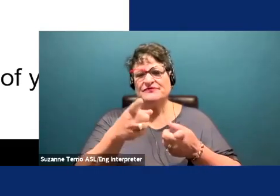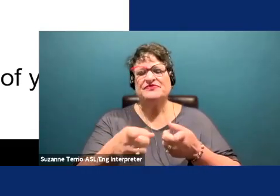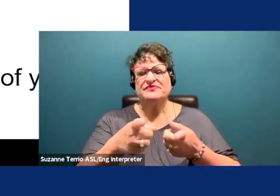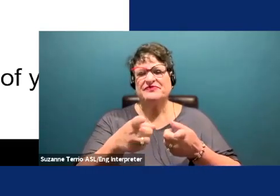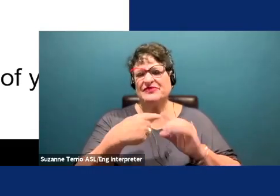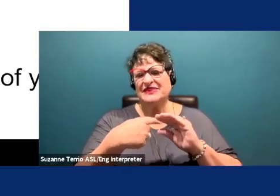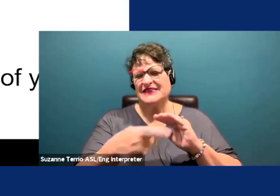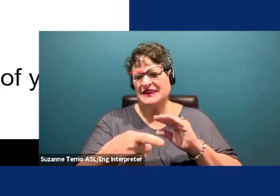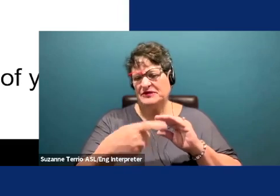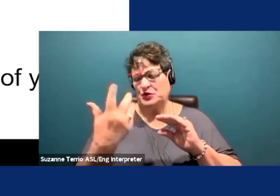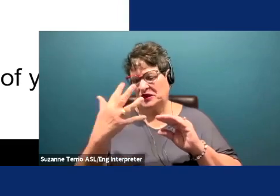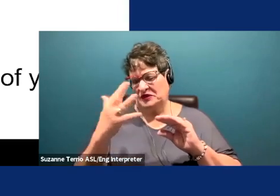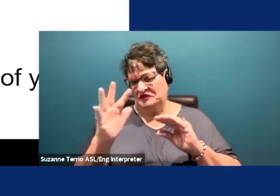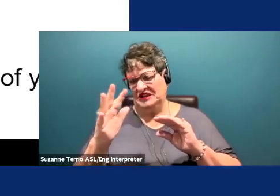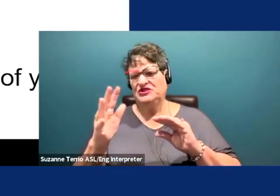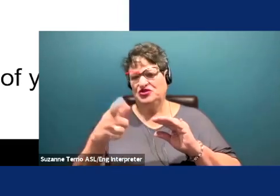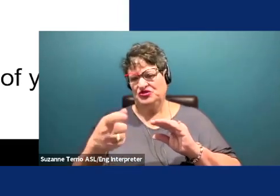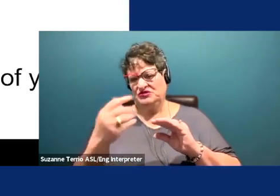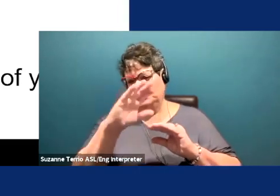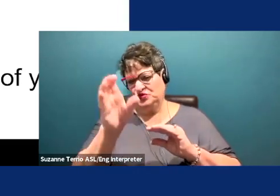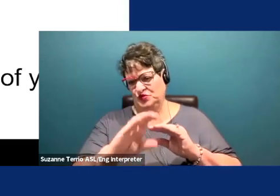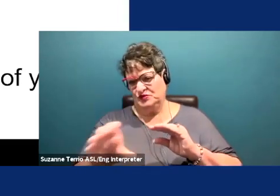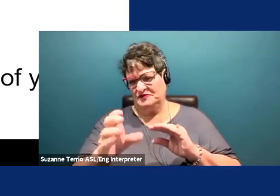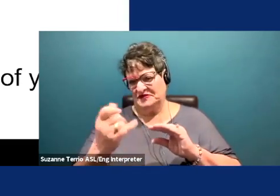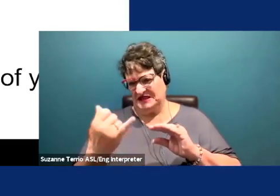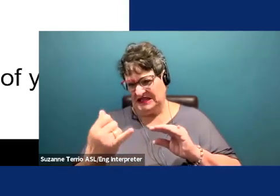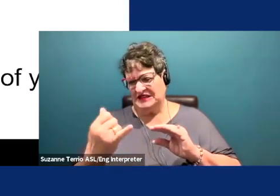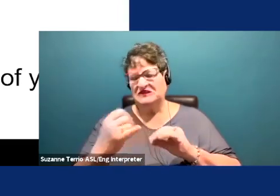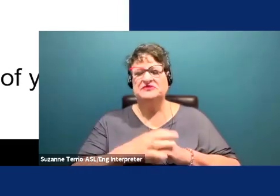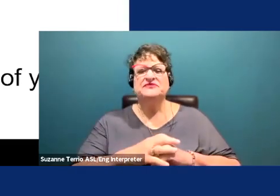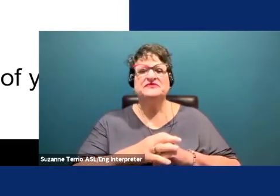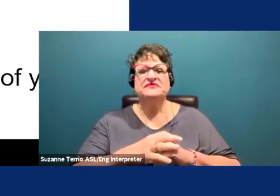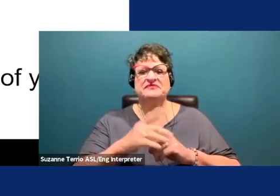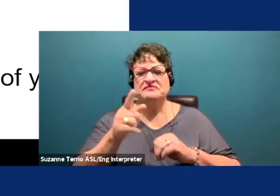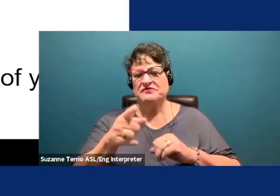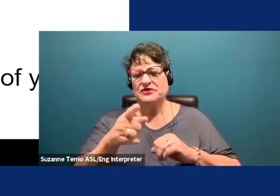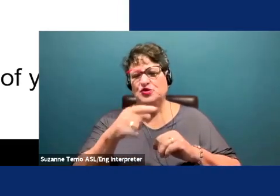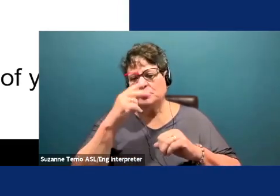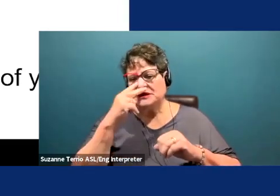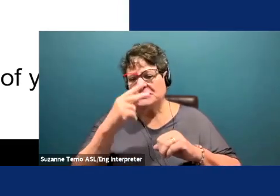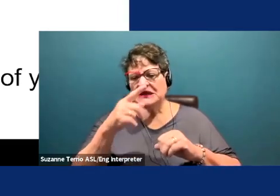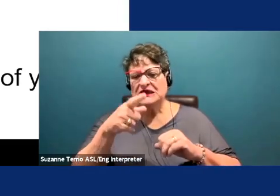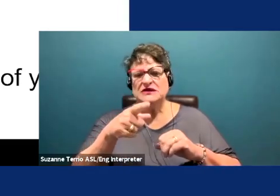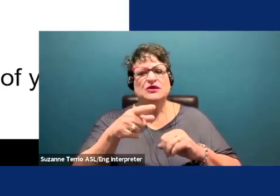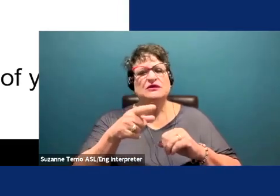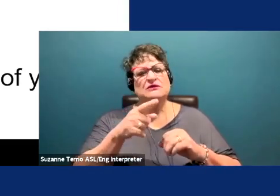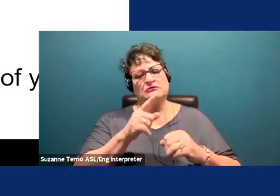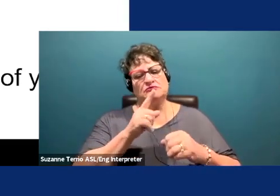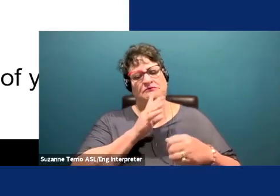But it allows you to check what grade level you're speaking at and makes suggestions for you to tailor